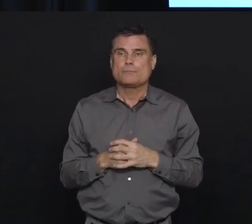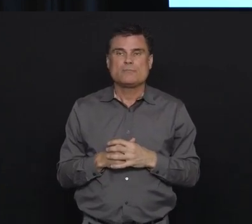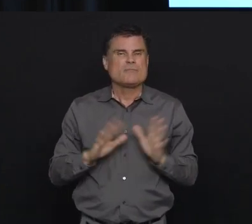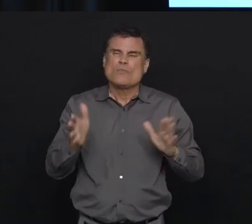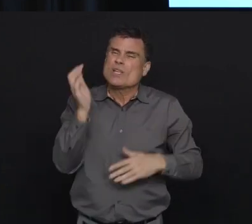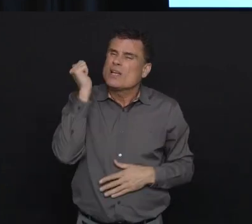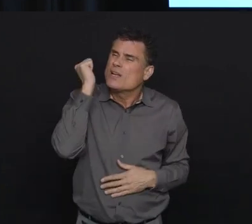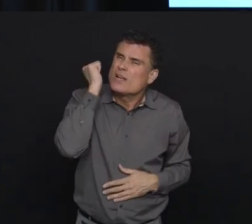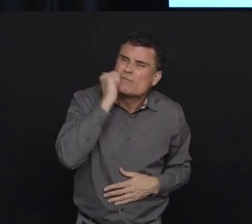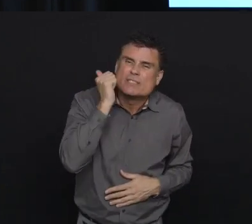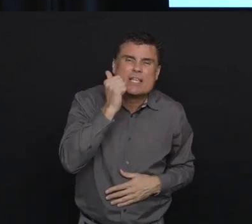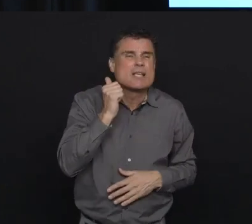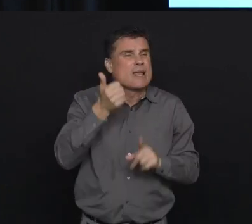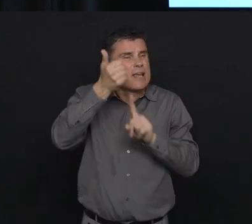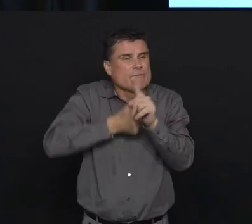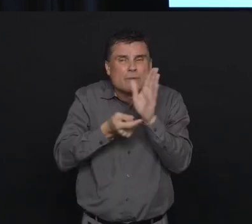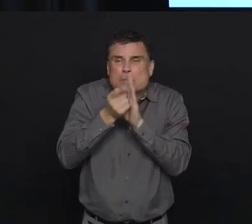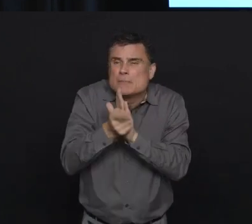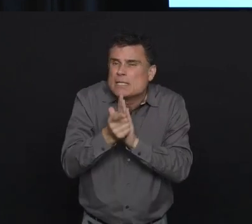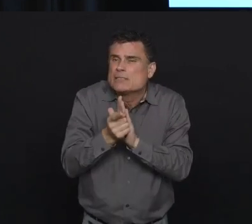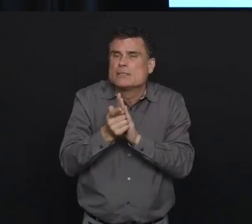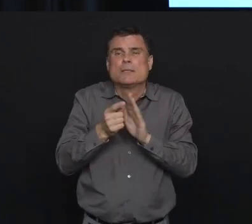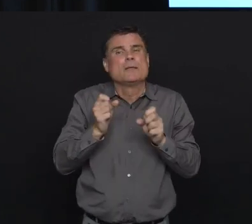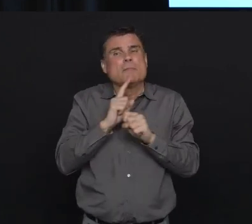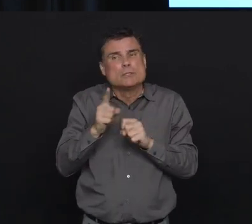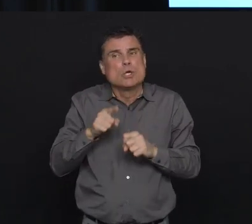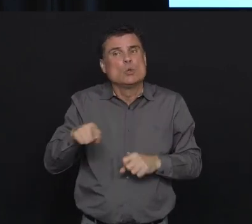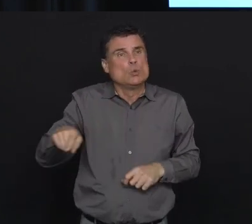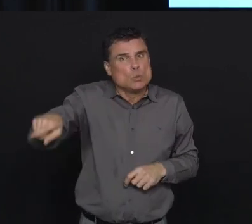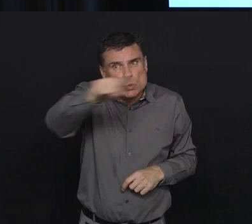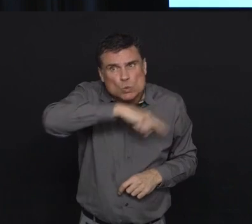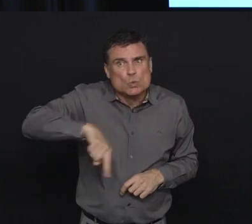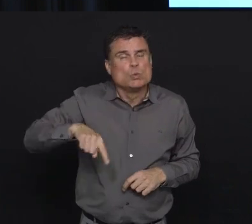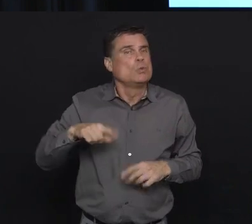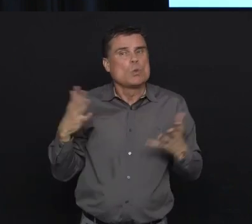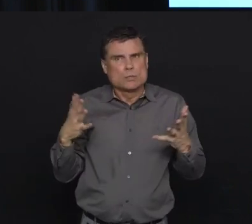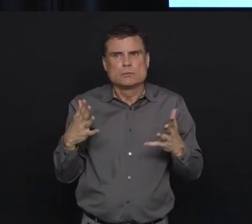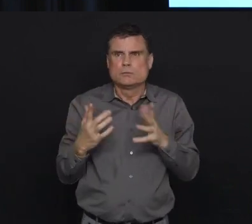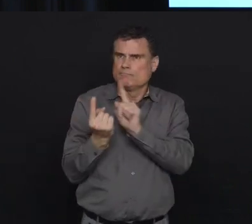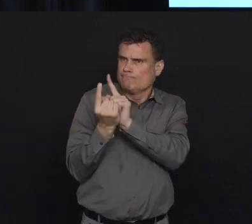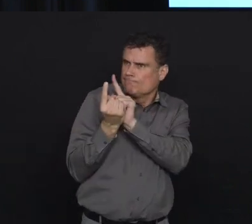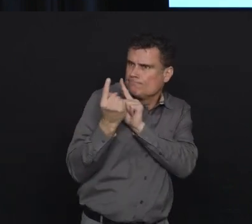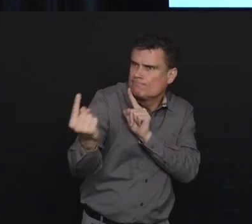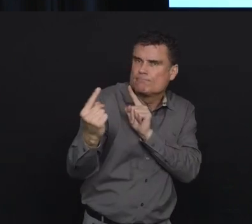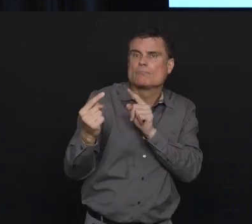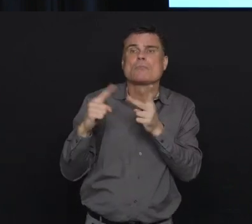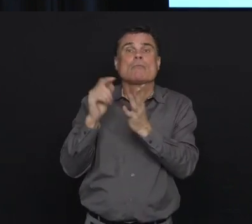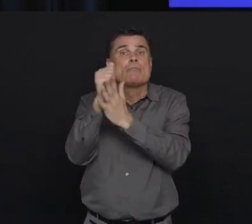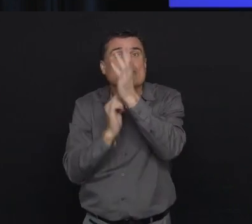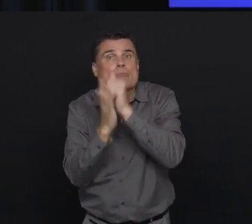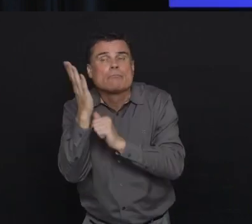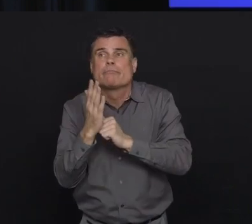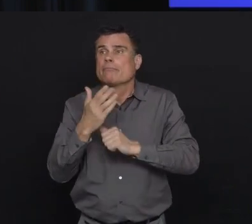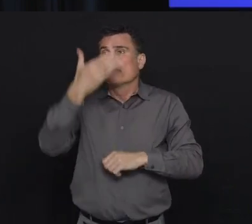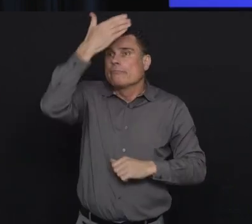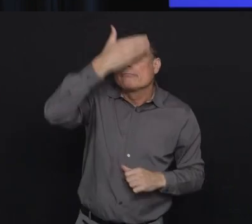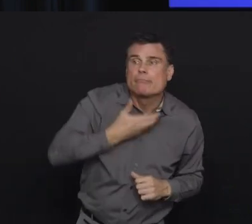We are obviously focused every day, every minute of every day in fact on securing additional needed PPE in the coming week and through the months of